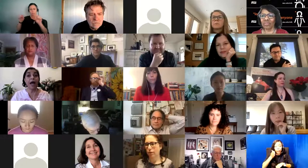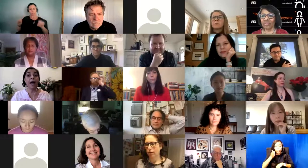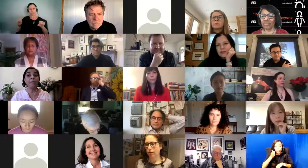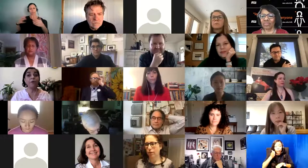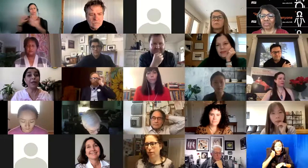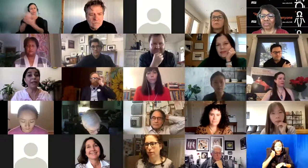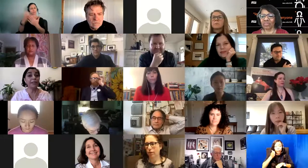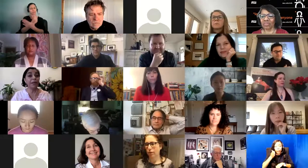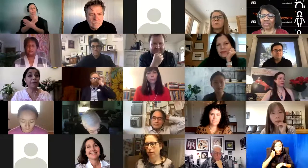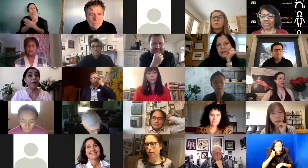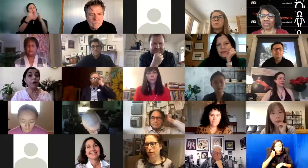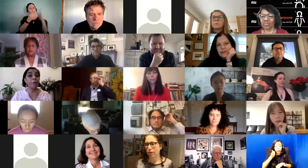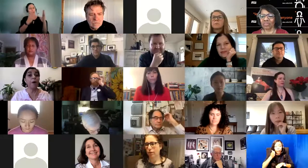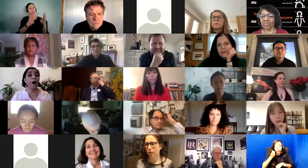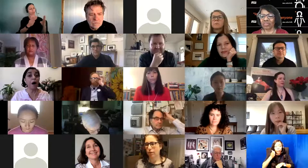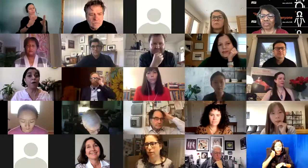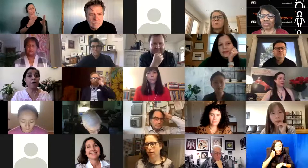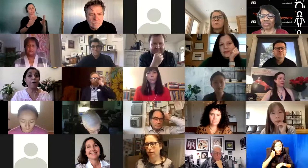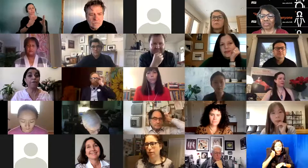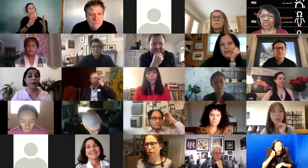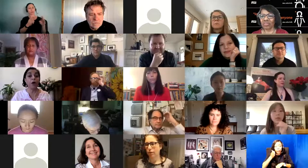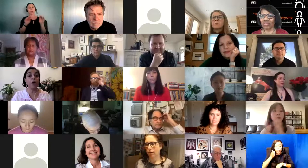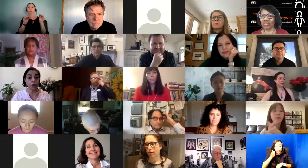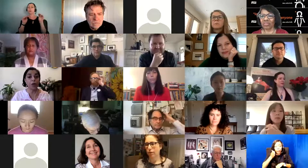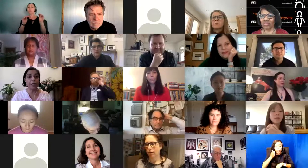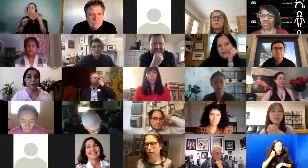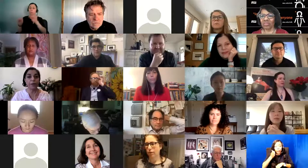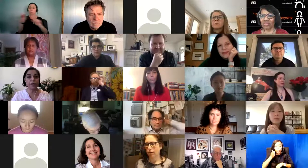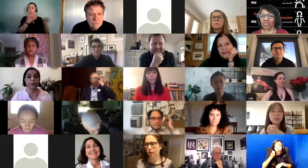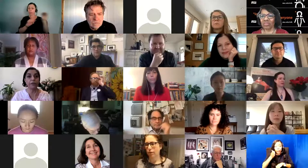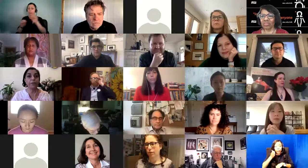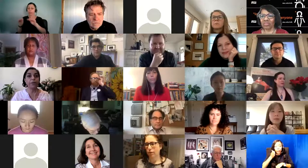and mobility become part of the cultural experience.